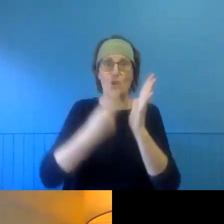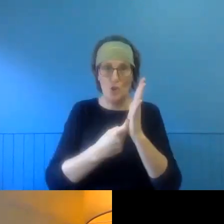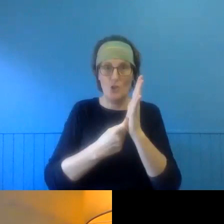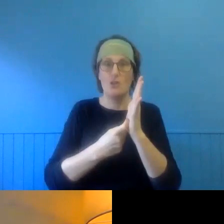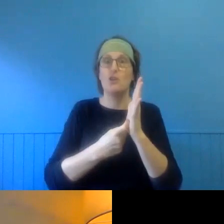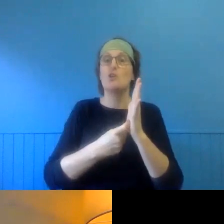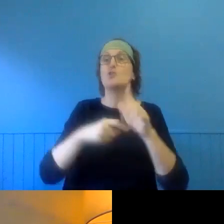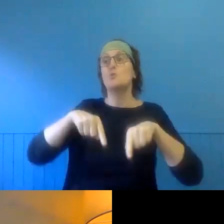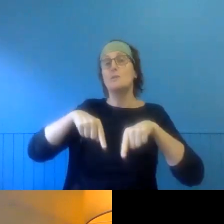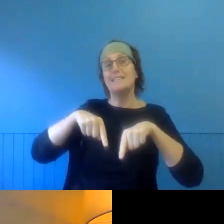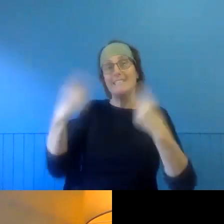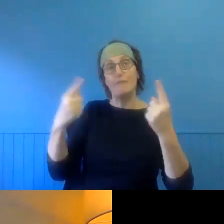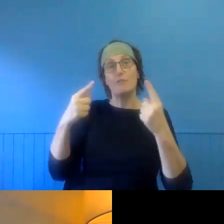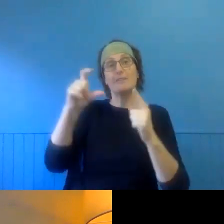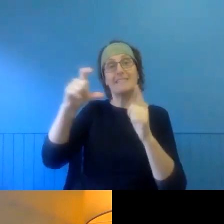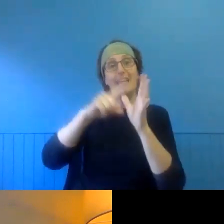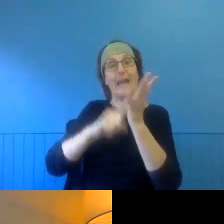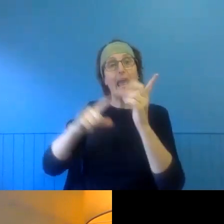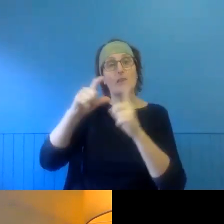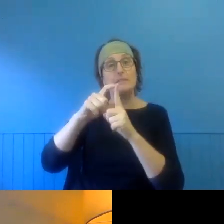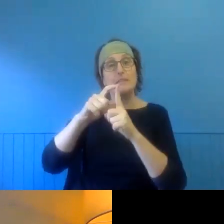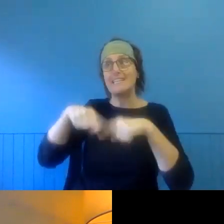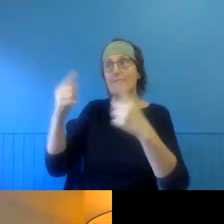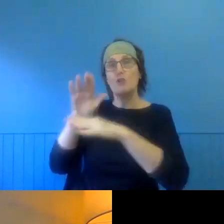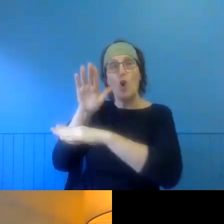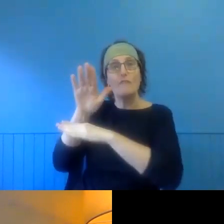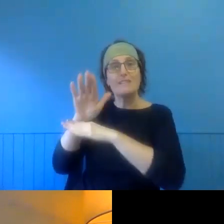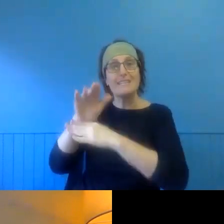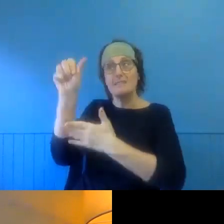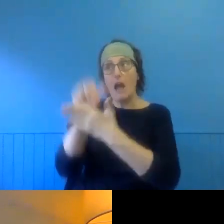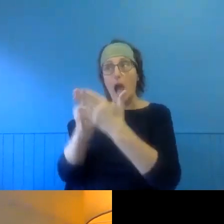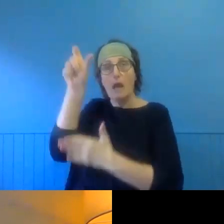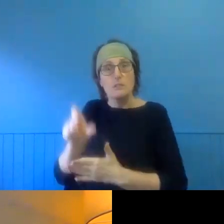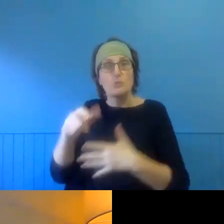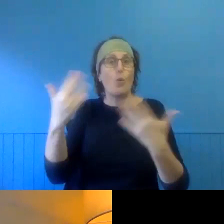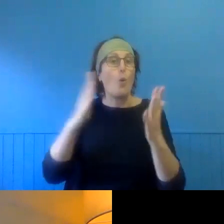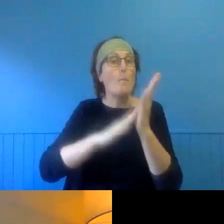diverse artists, and IP for migrant communities if they are not